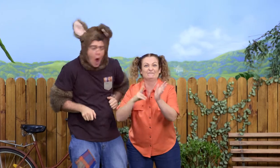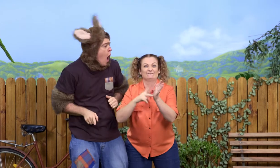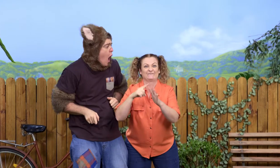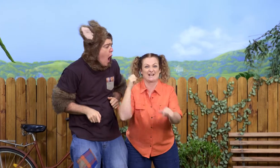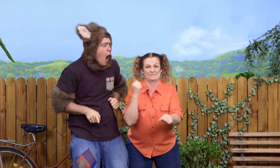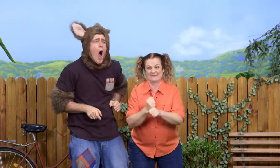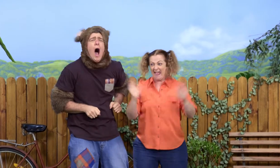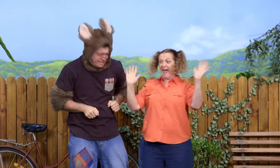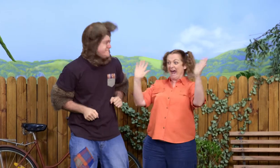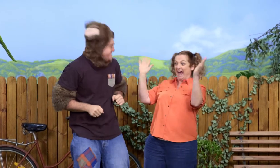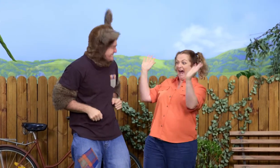Until they eat my vegetables!